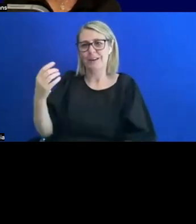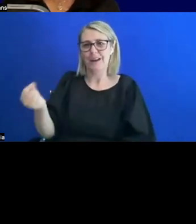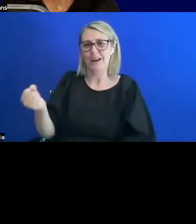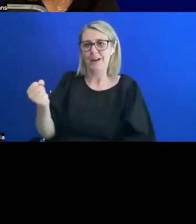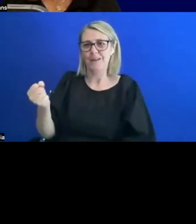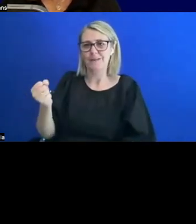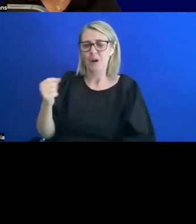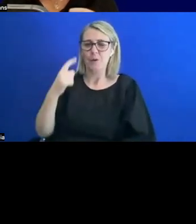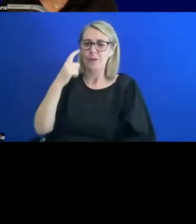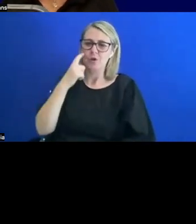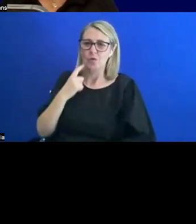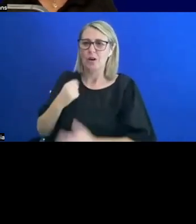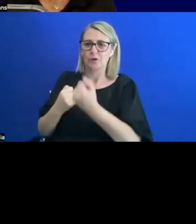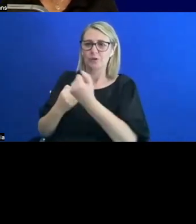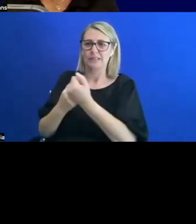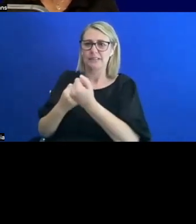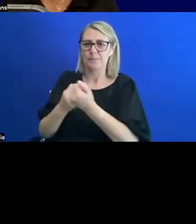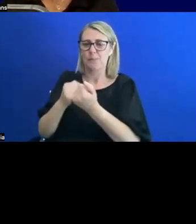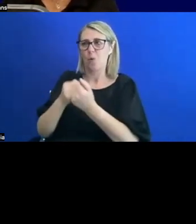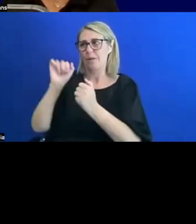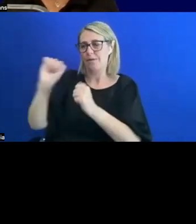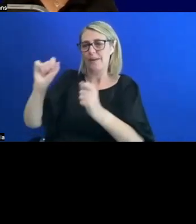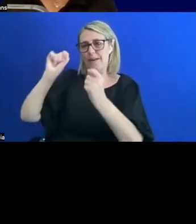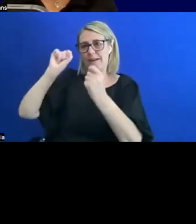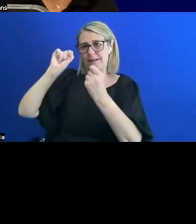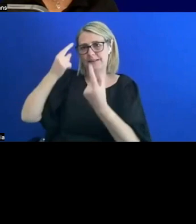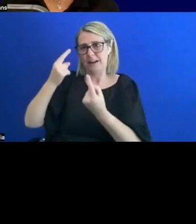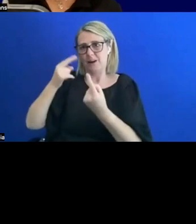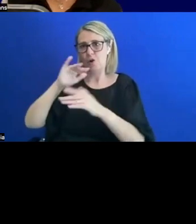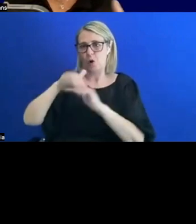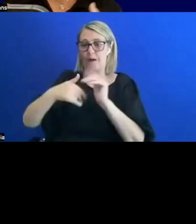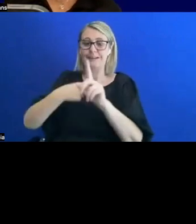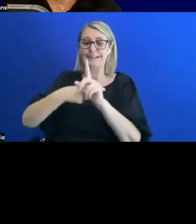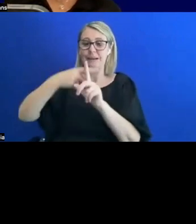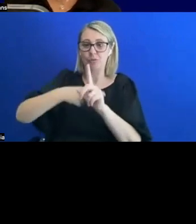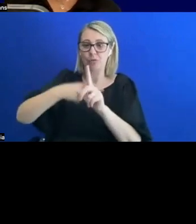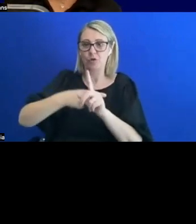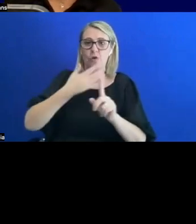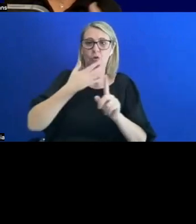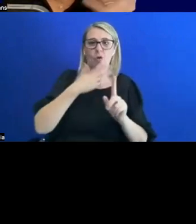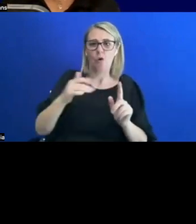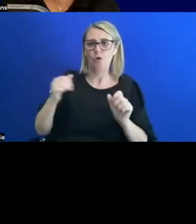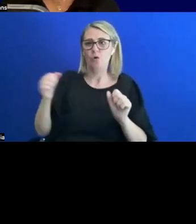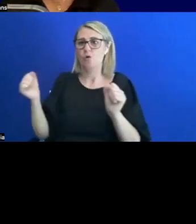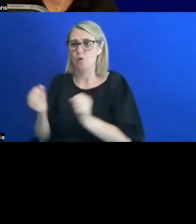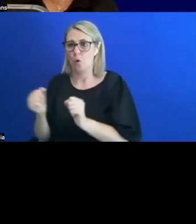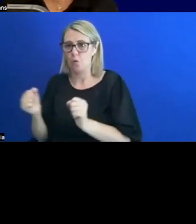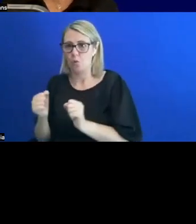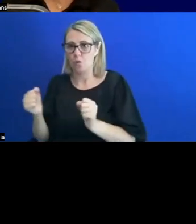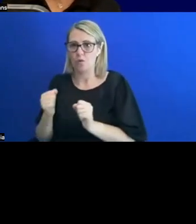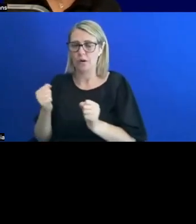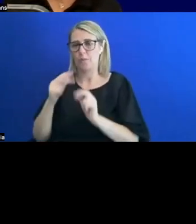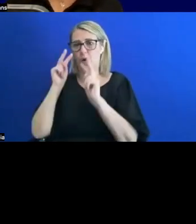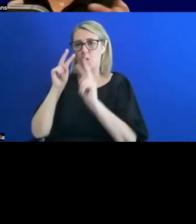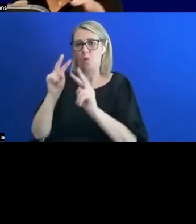support the understanding of temperature and hot and cold by looking at the outside environment